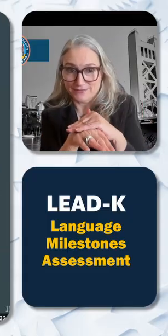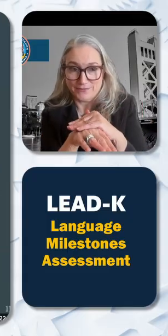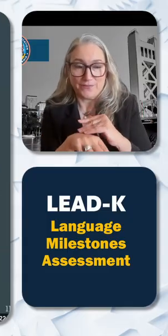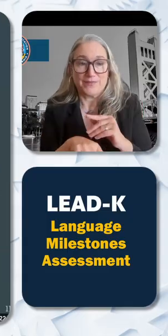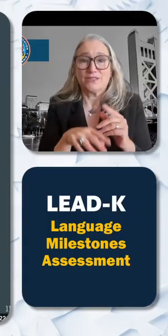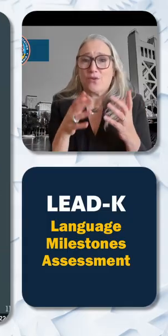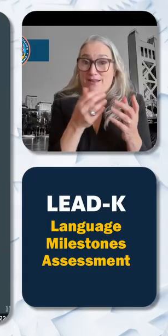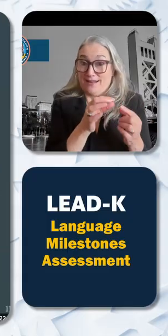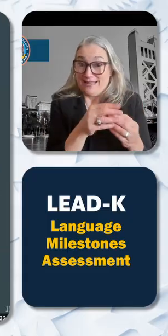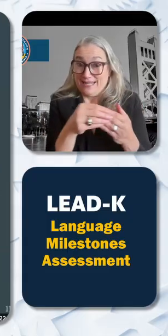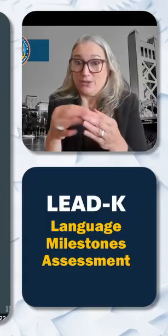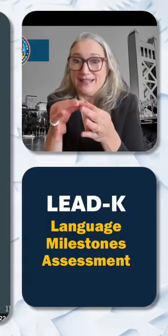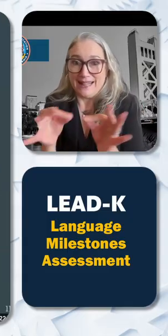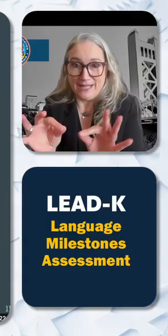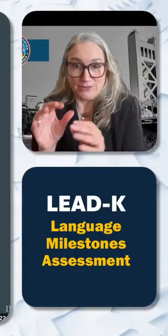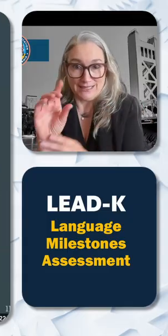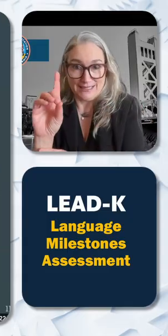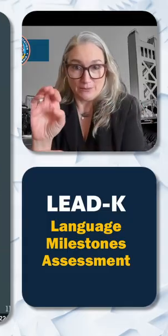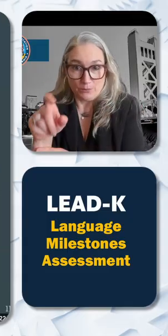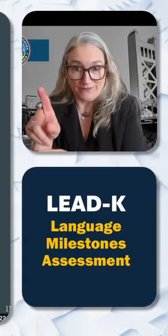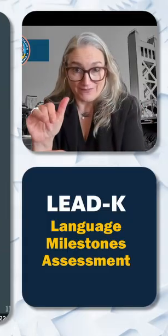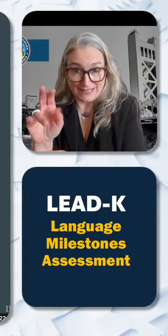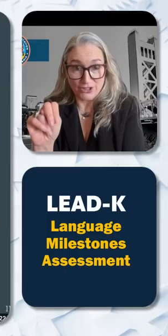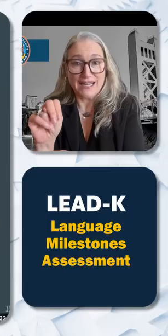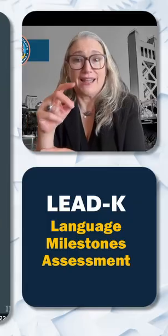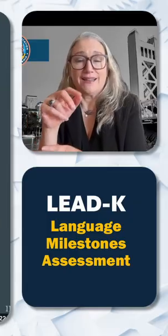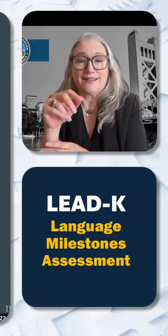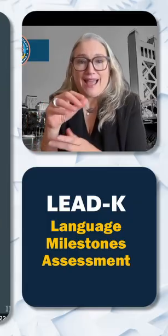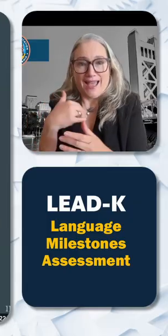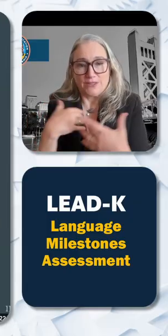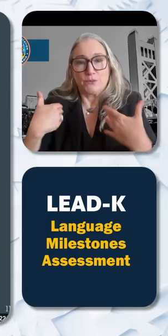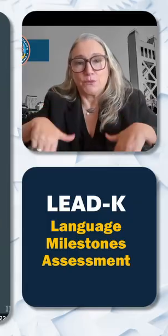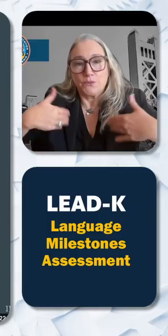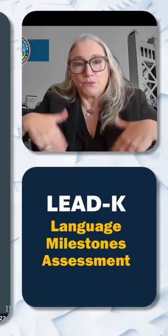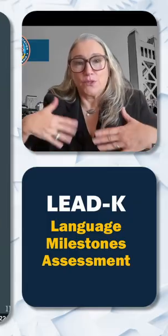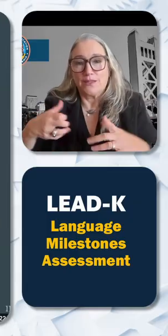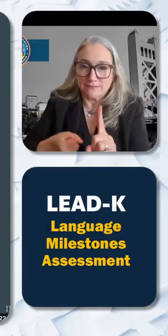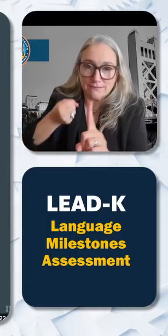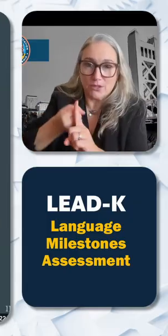Because they're limited. To how much language they're getting growing up.